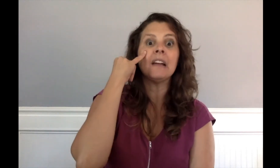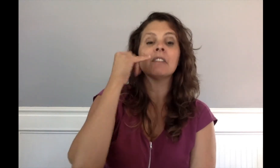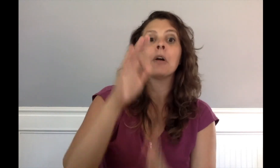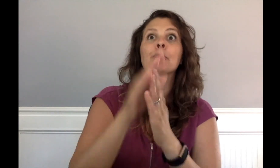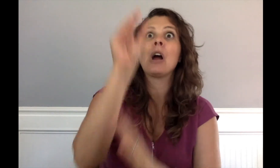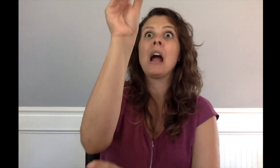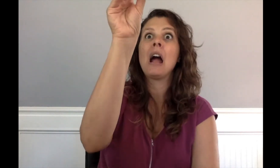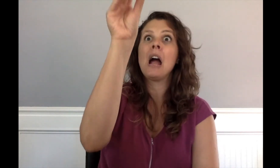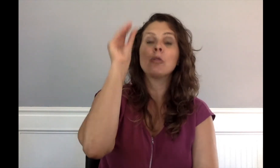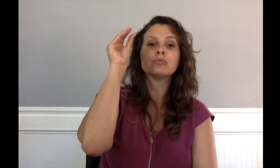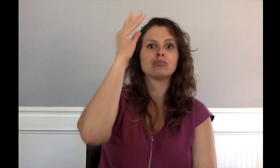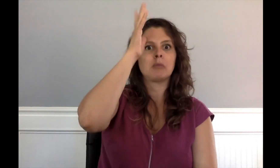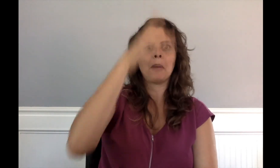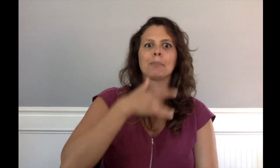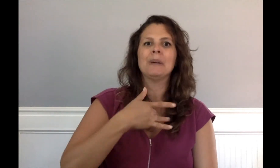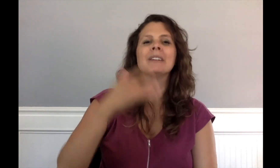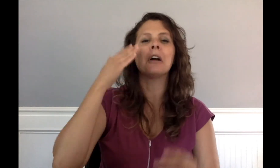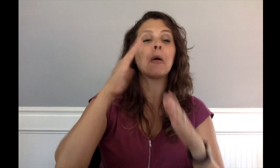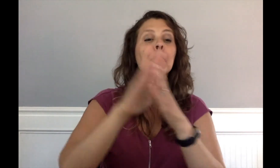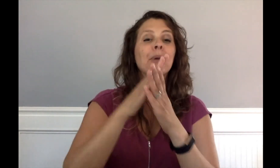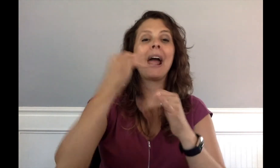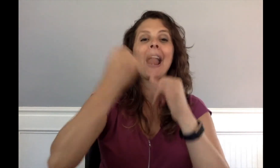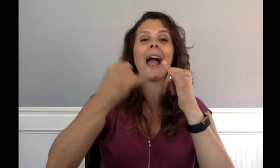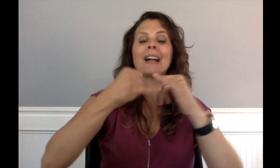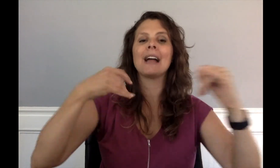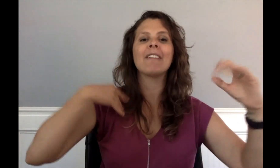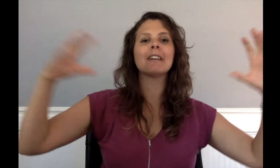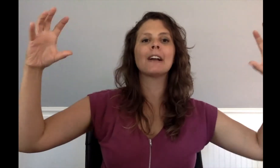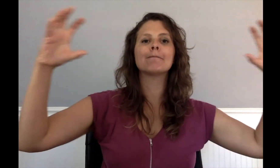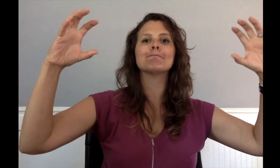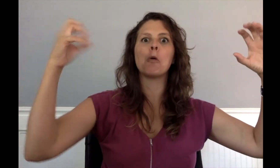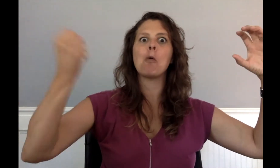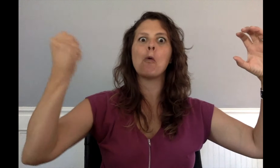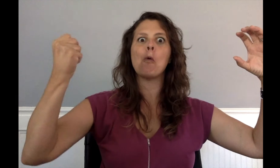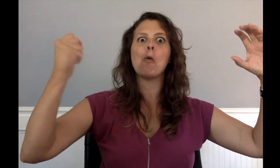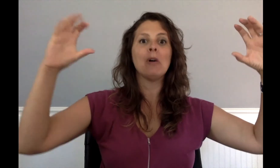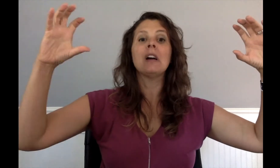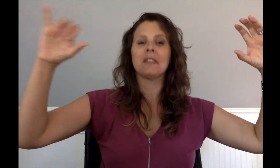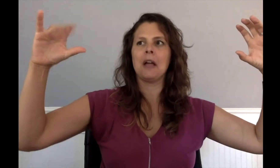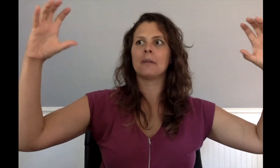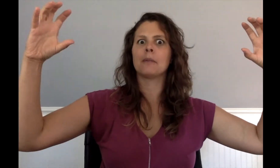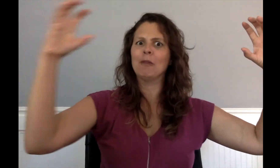When he takes out a book he always moves the bookends in